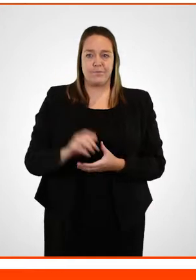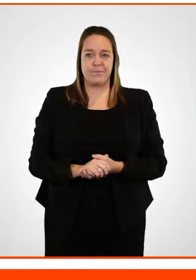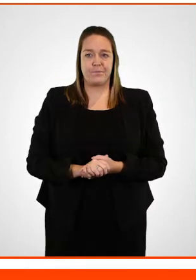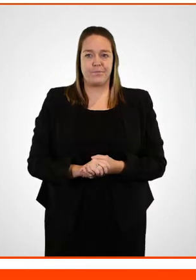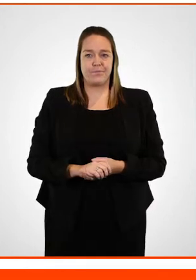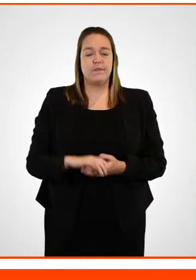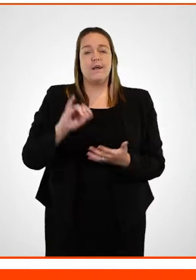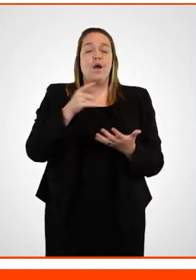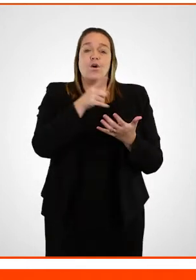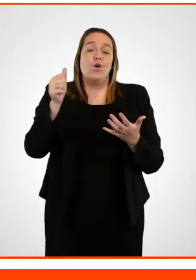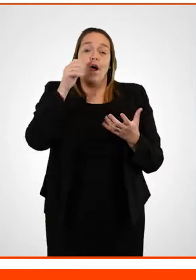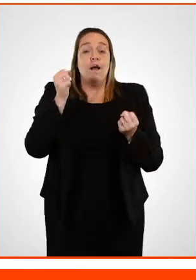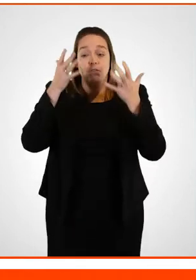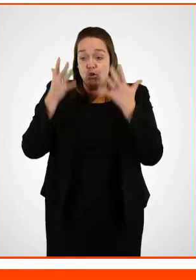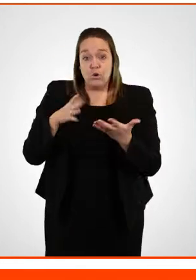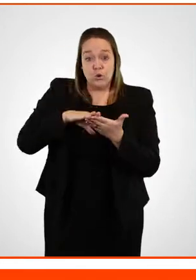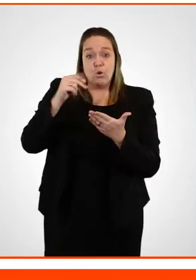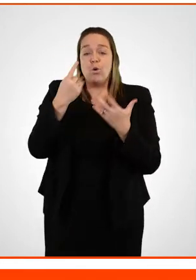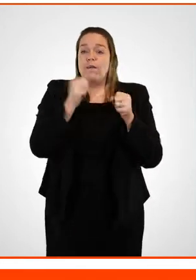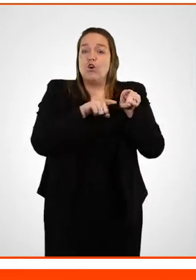As you might expect, a lot of kids who have learning disabilities